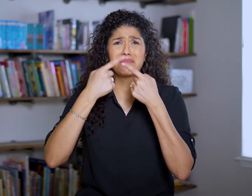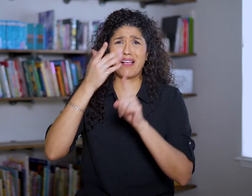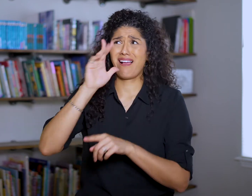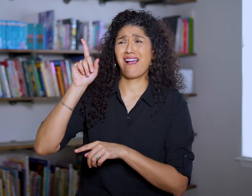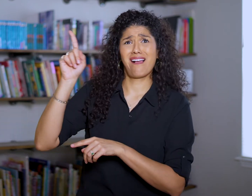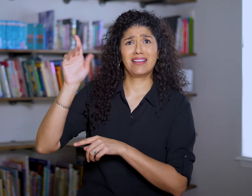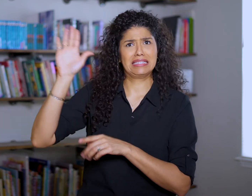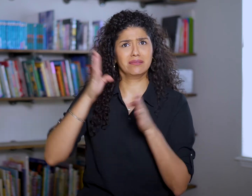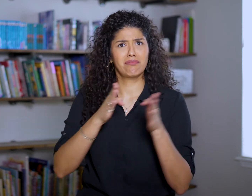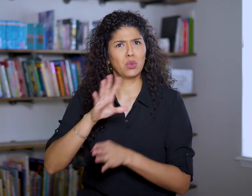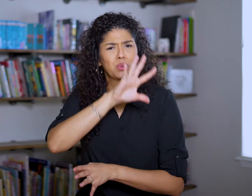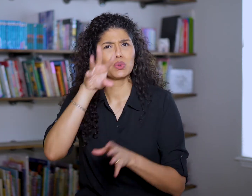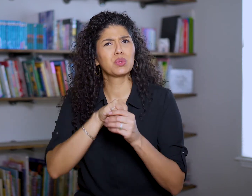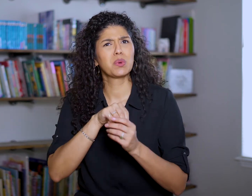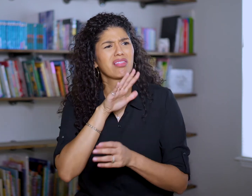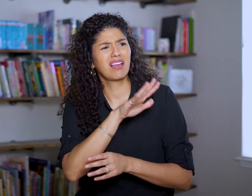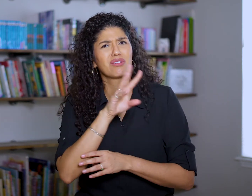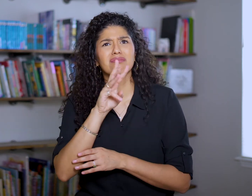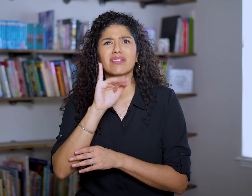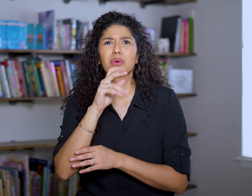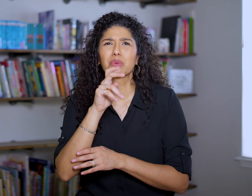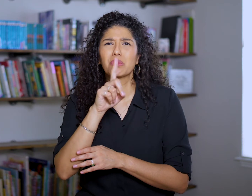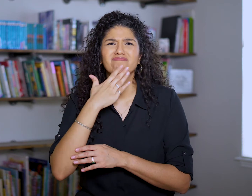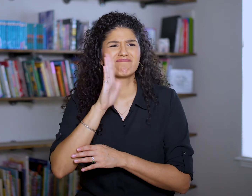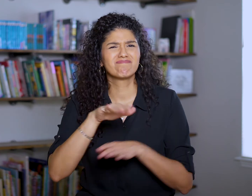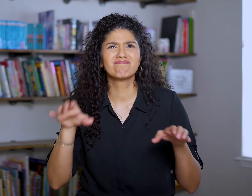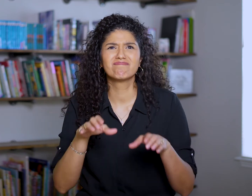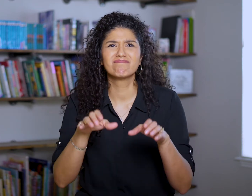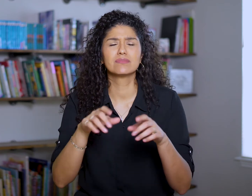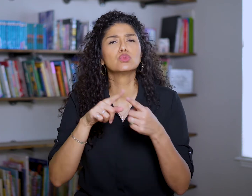but even through their wicked actions,